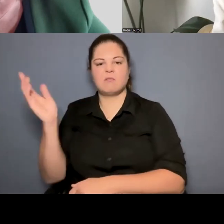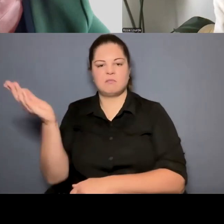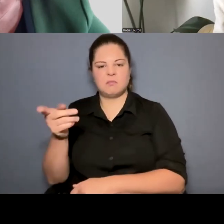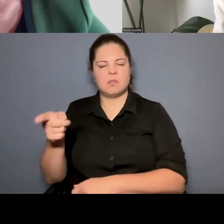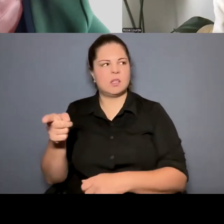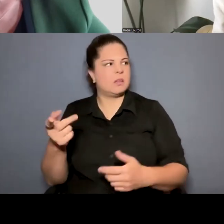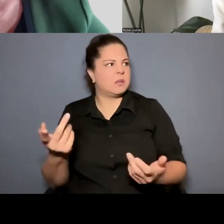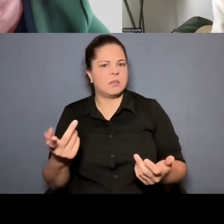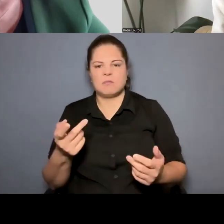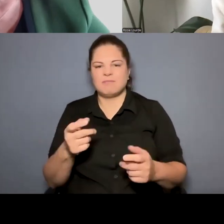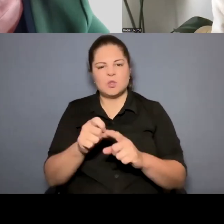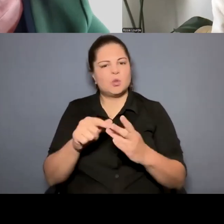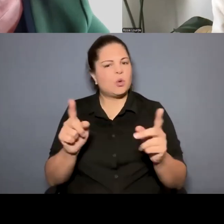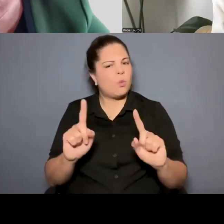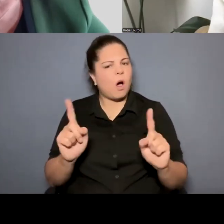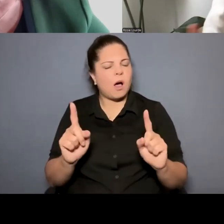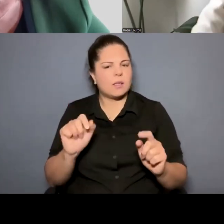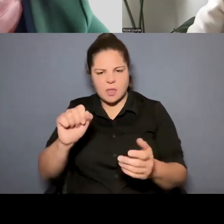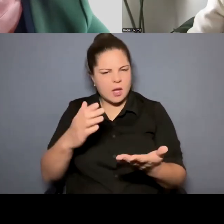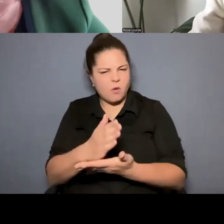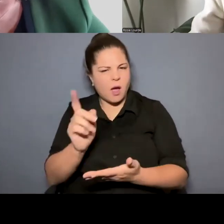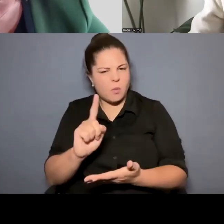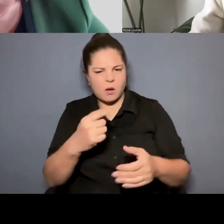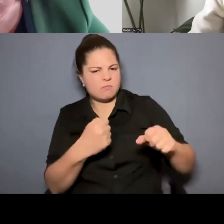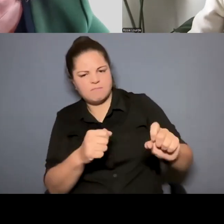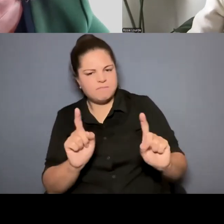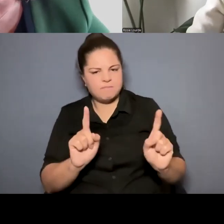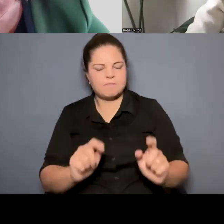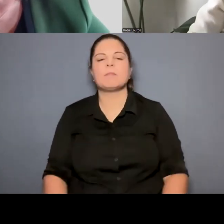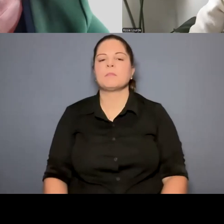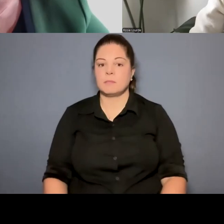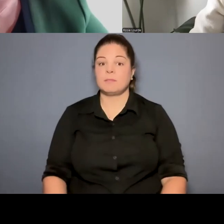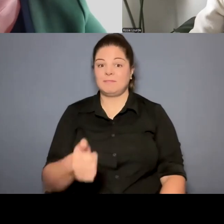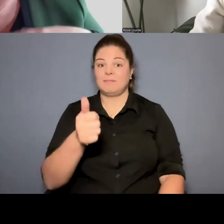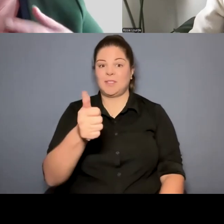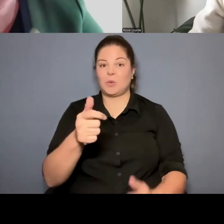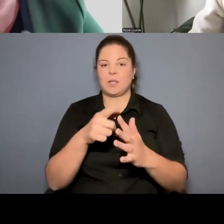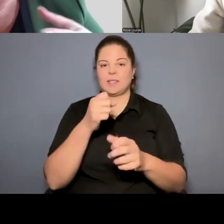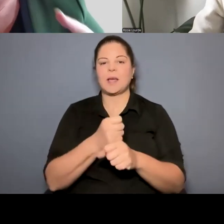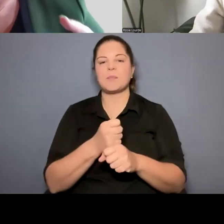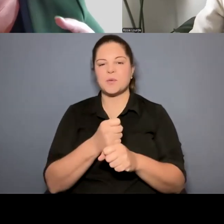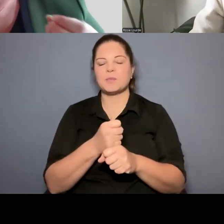It's a really good example, because this is, you will know there was a review of the